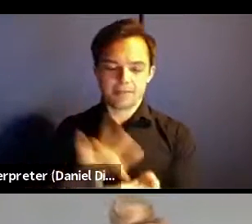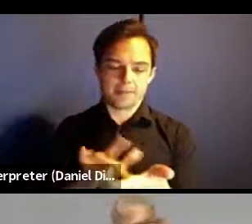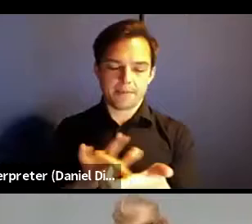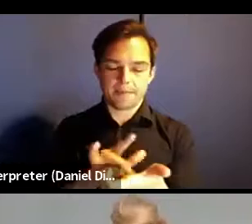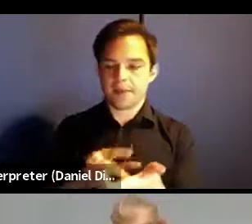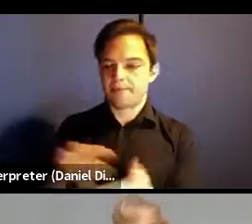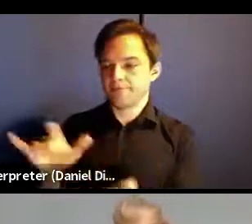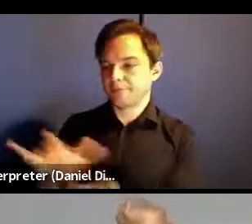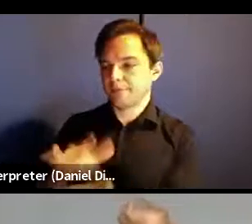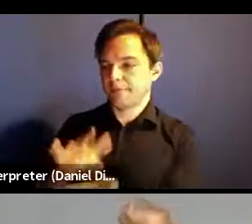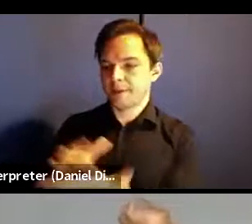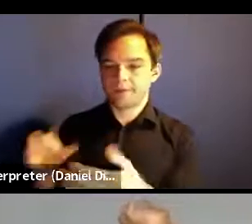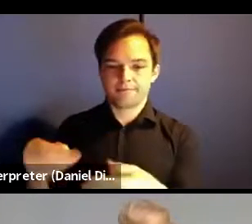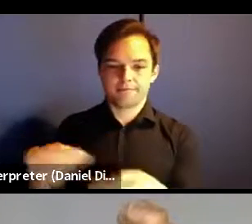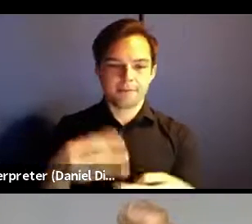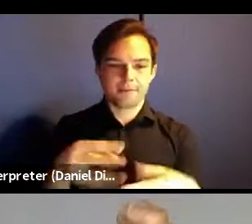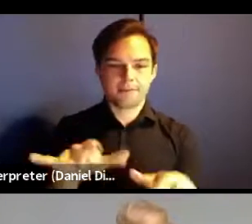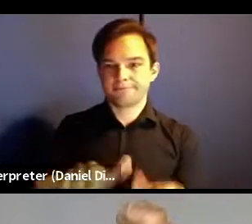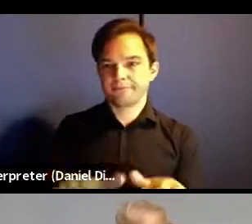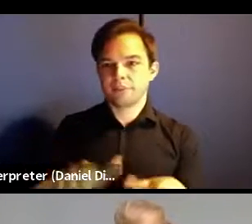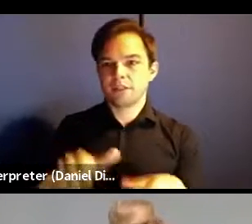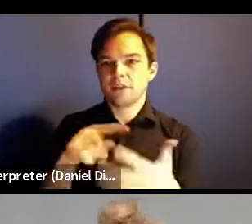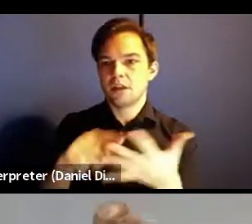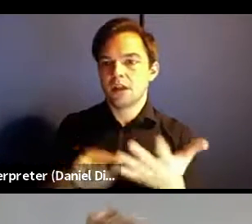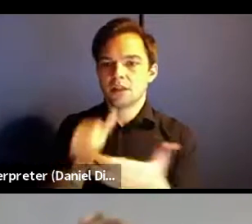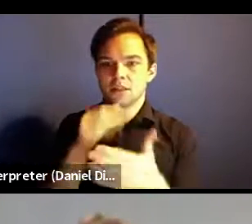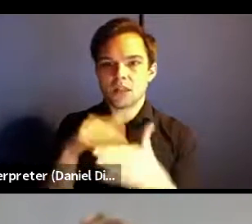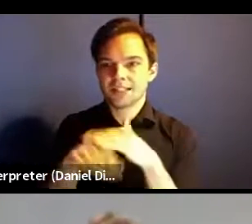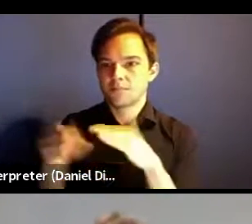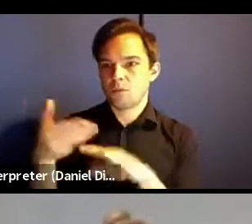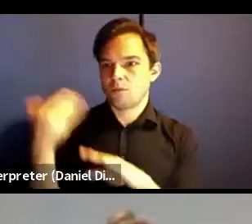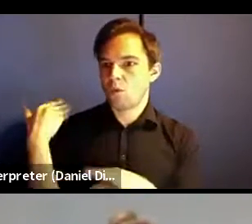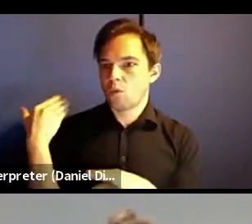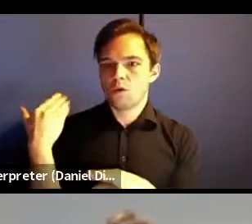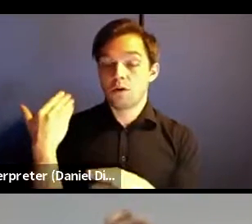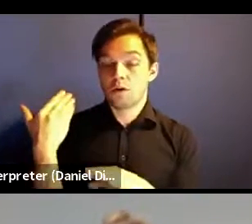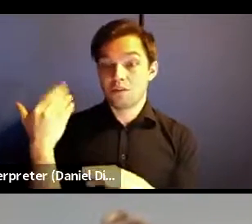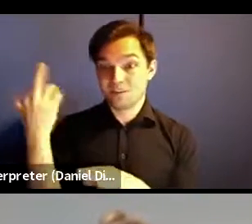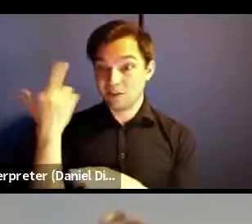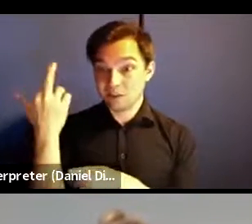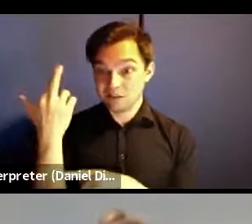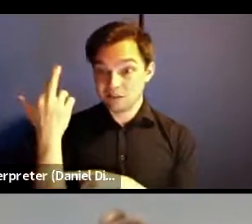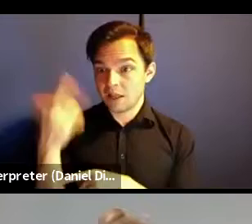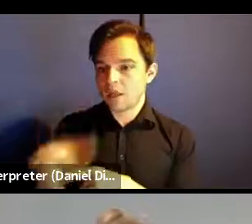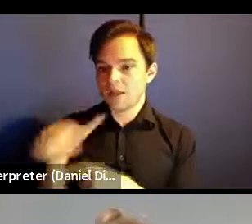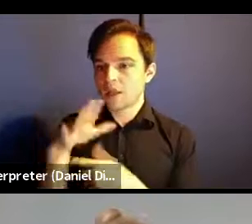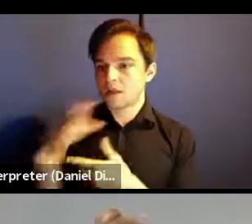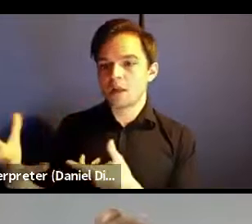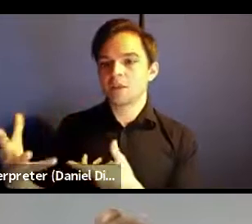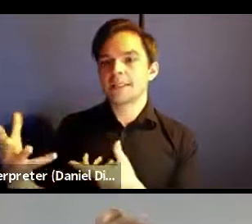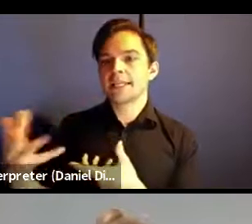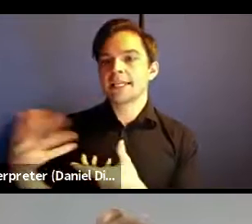that were not accessible simply because they had not engaged the advice and input of people